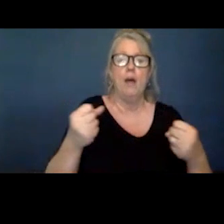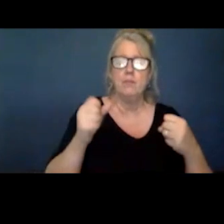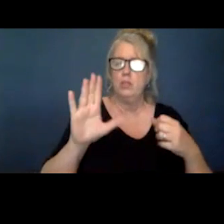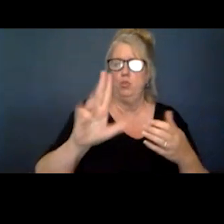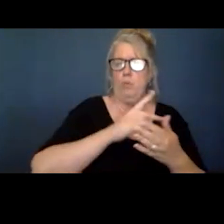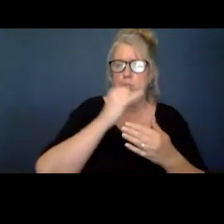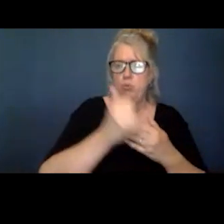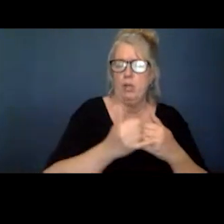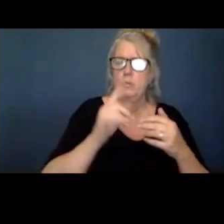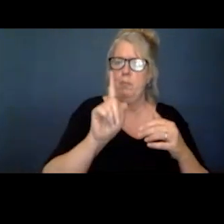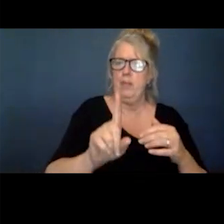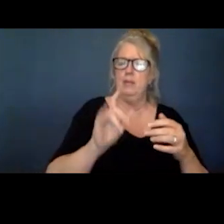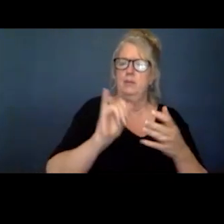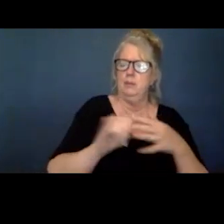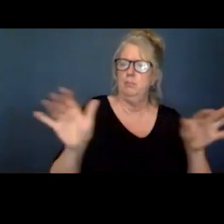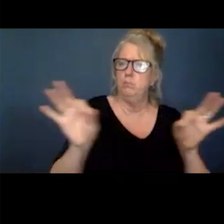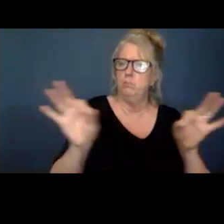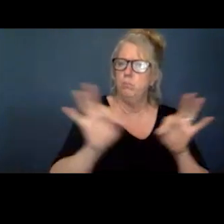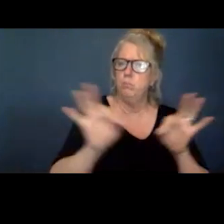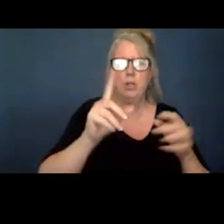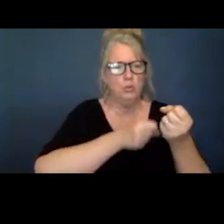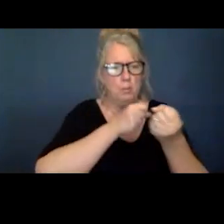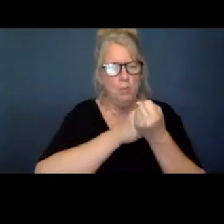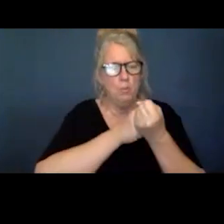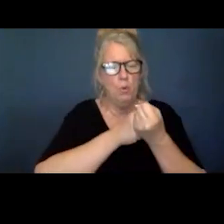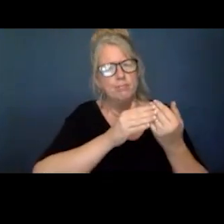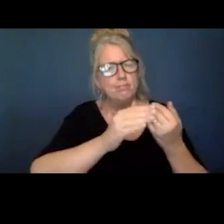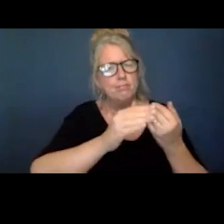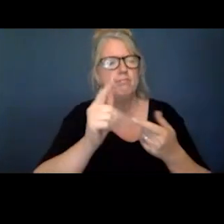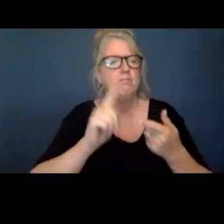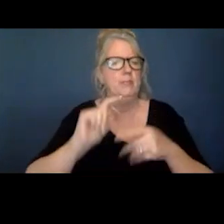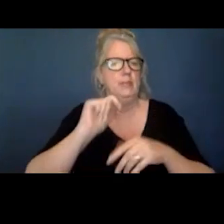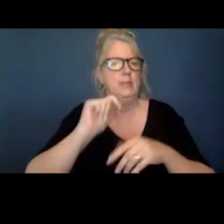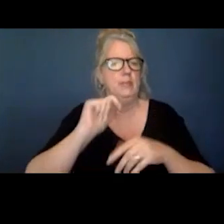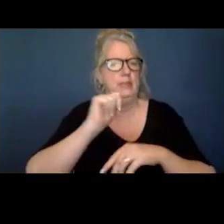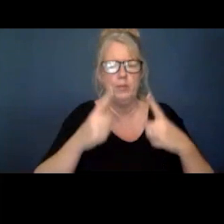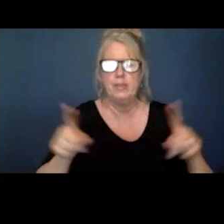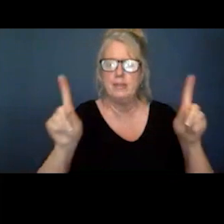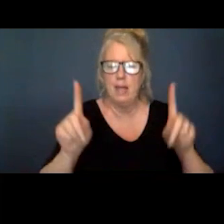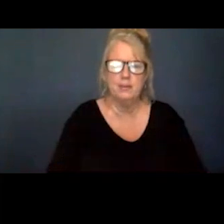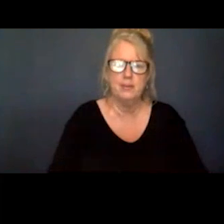is a place where they'll be supported, valued, and set up for success. Rachel, back to you.